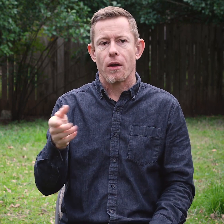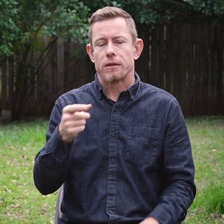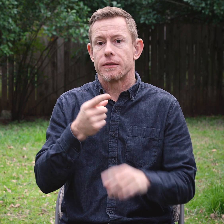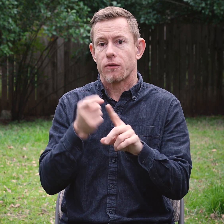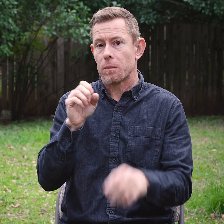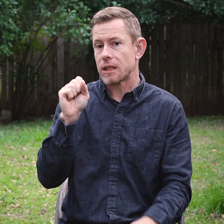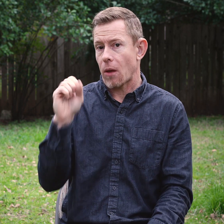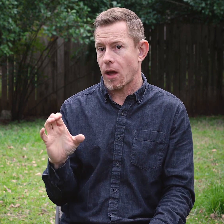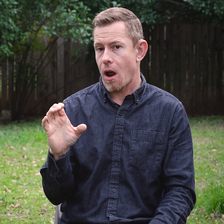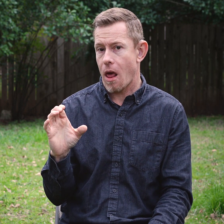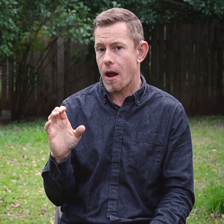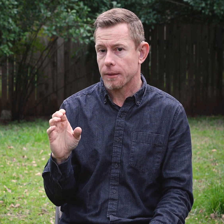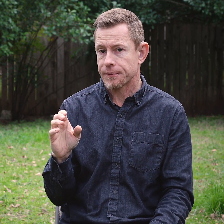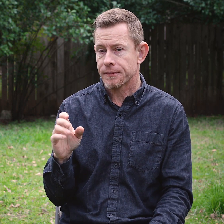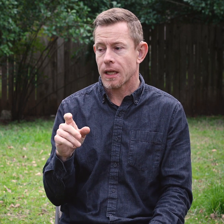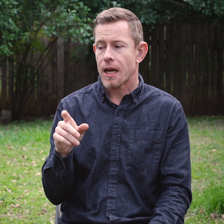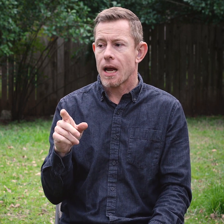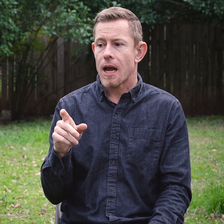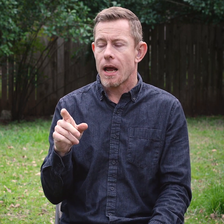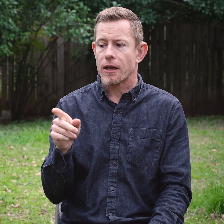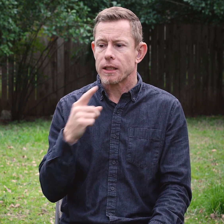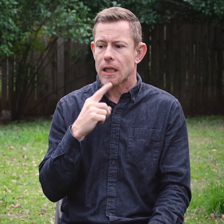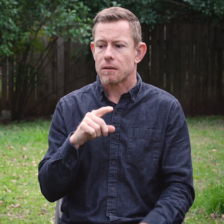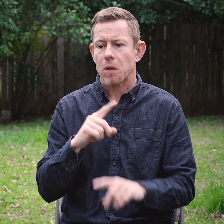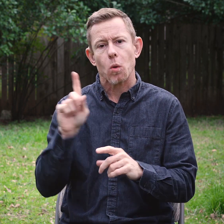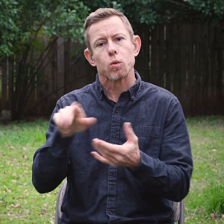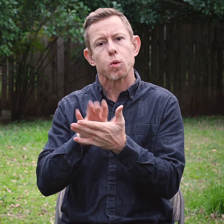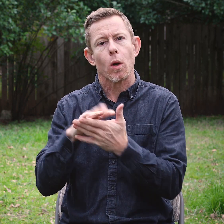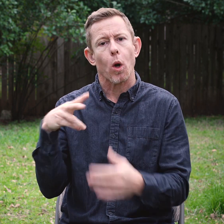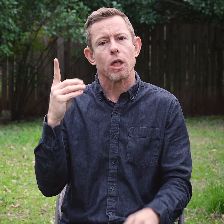One female camper from South Carolina said she attended MSSD.